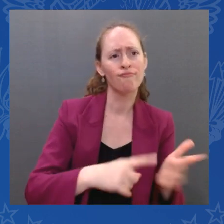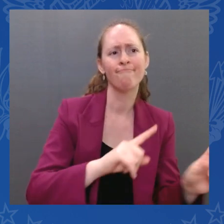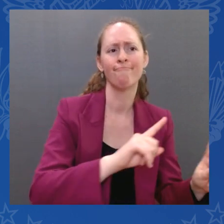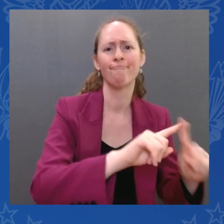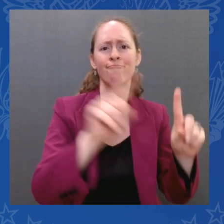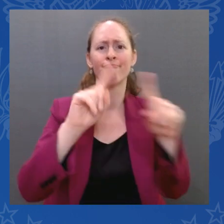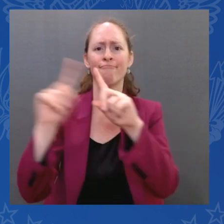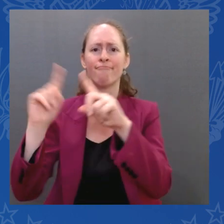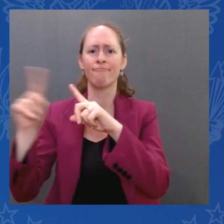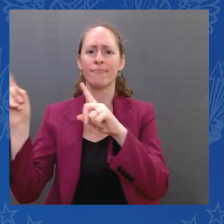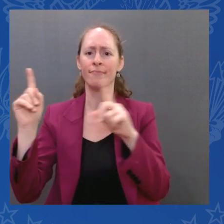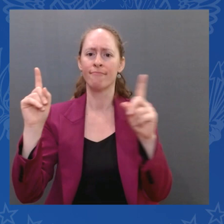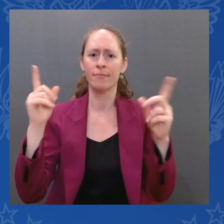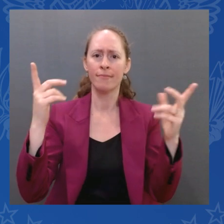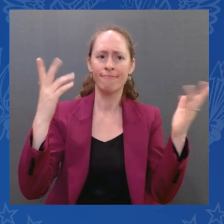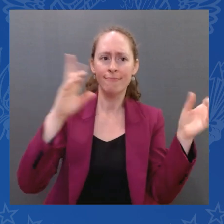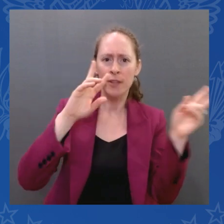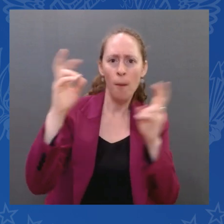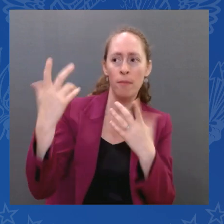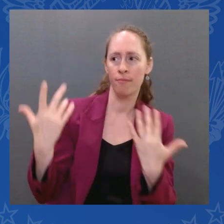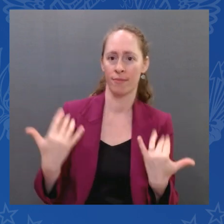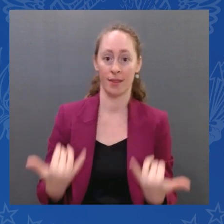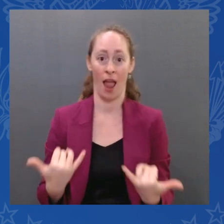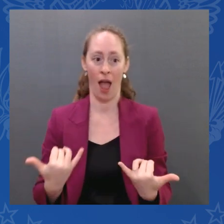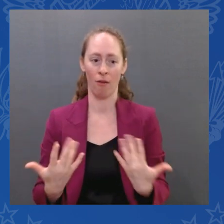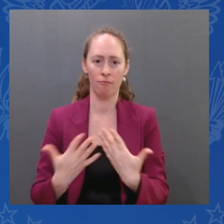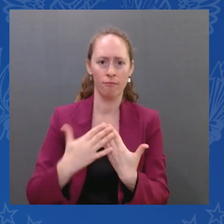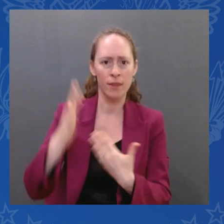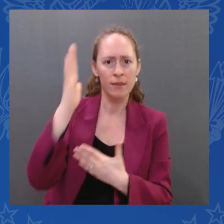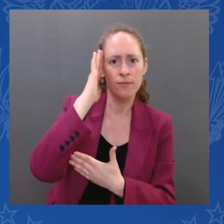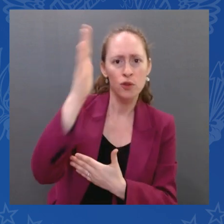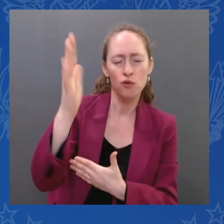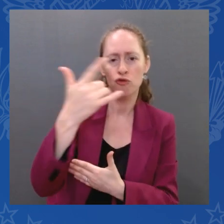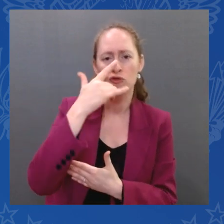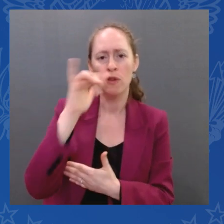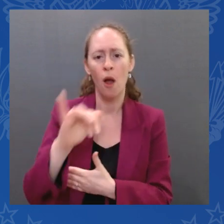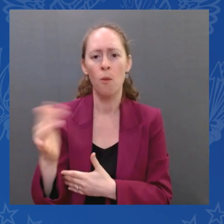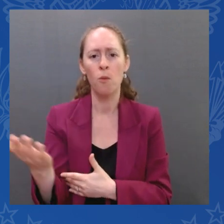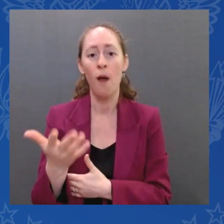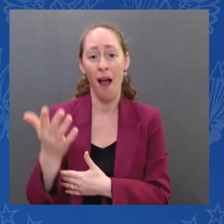and are our shared vision. I'm looking forward to our time together over the next few days.